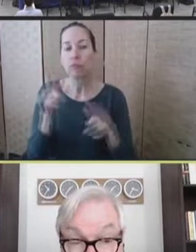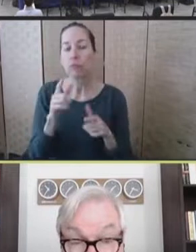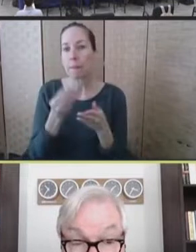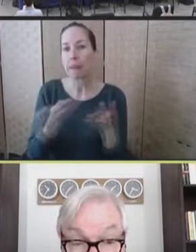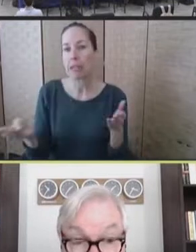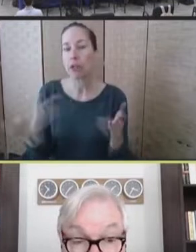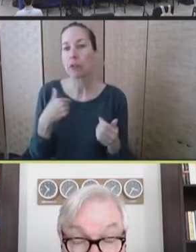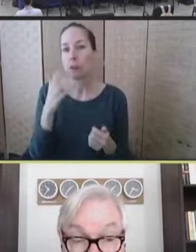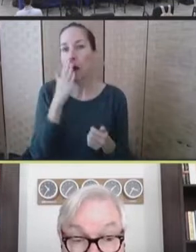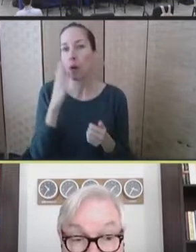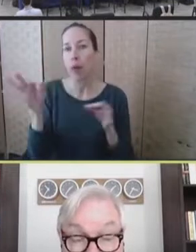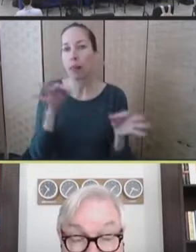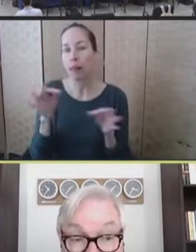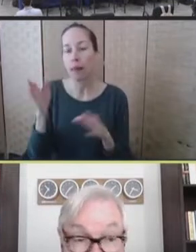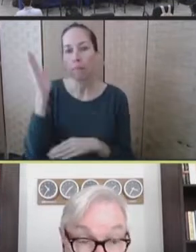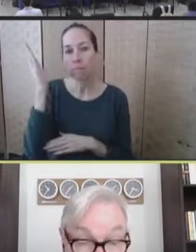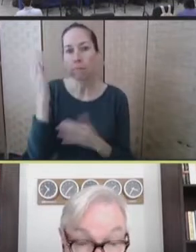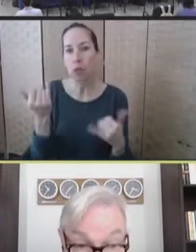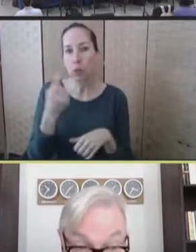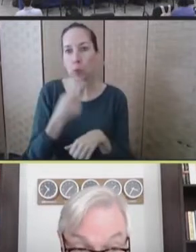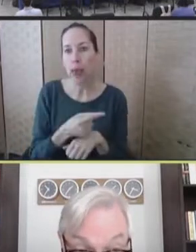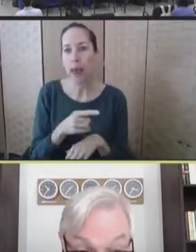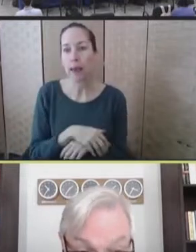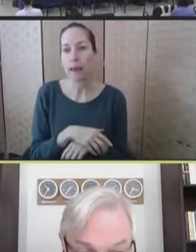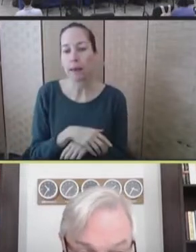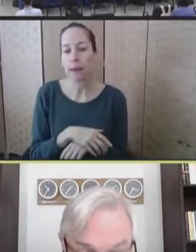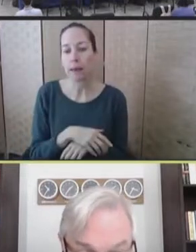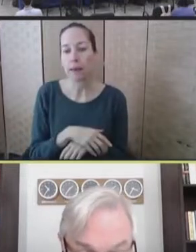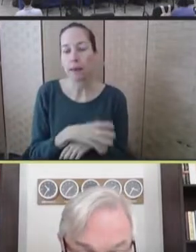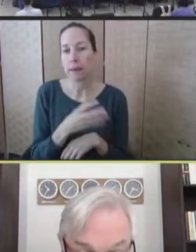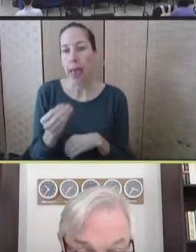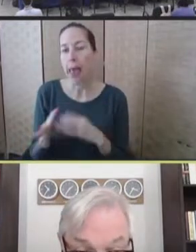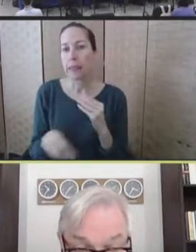to cover today as well as much additional information.